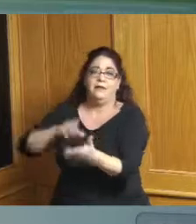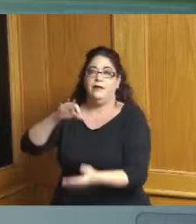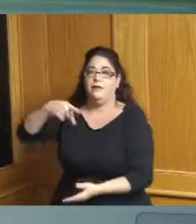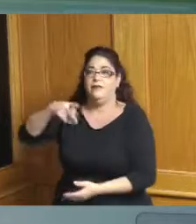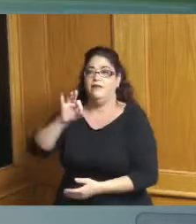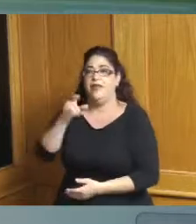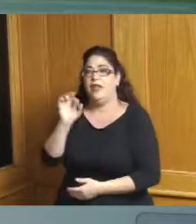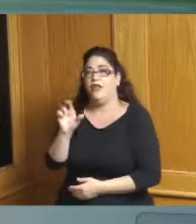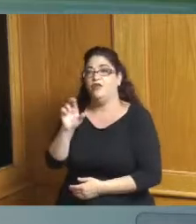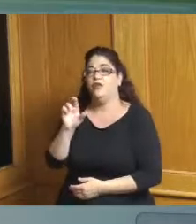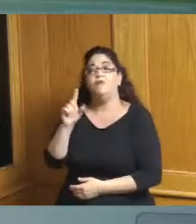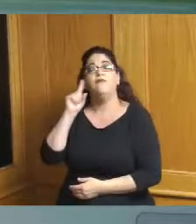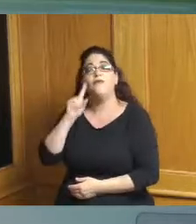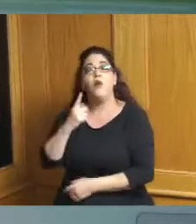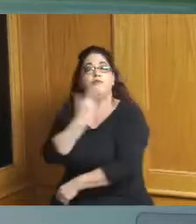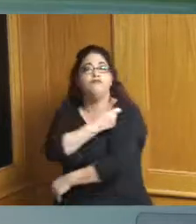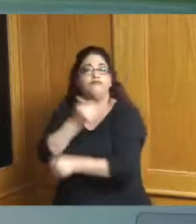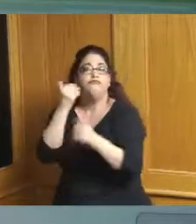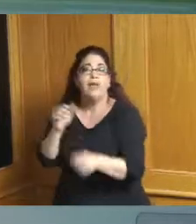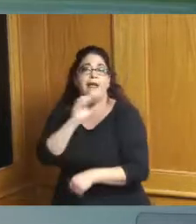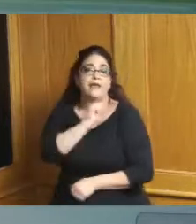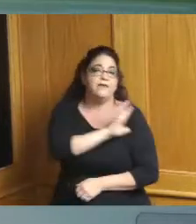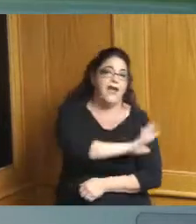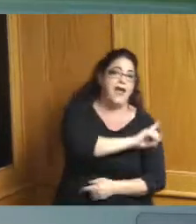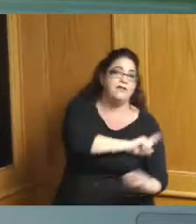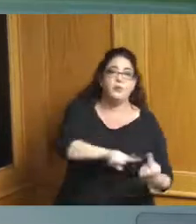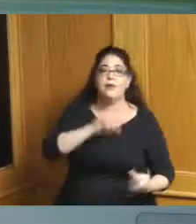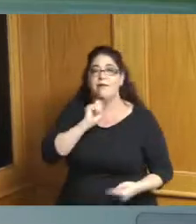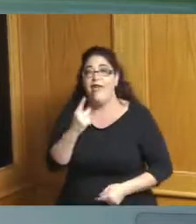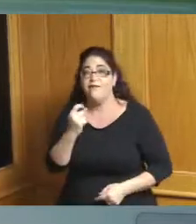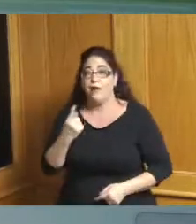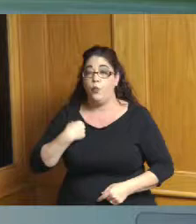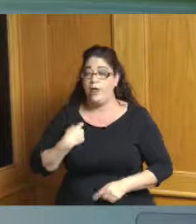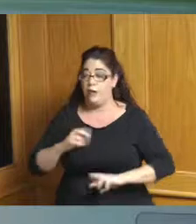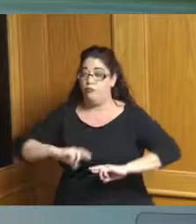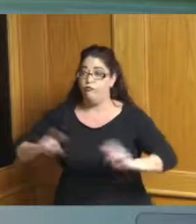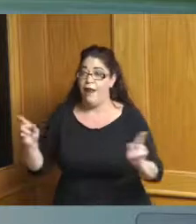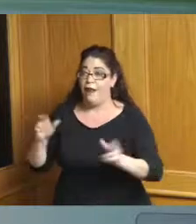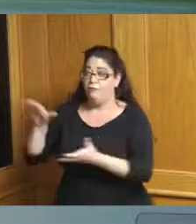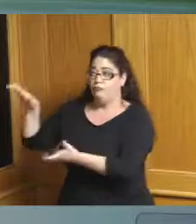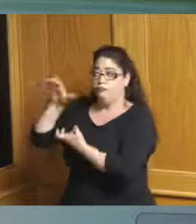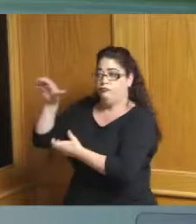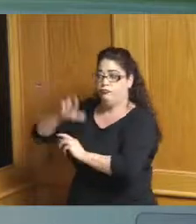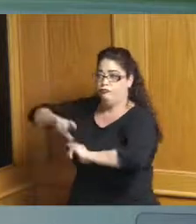the 5 to 11 year olds we stand ready as soon as we're able to start vaccinating that age group